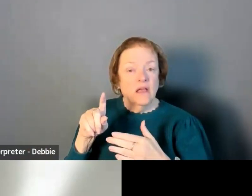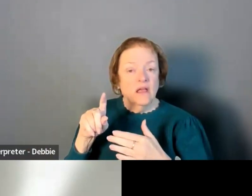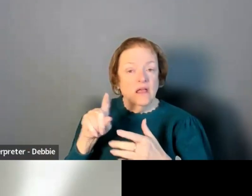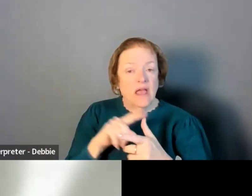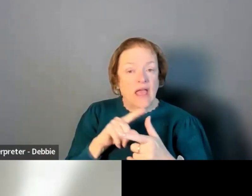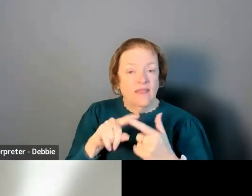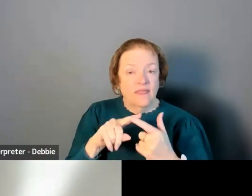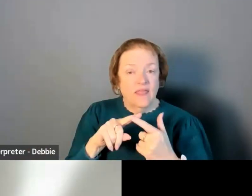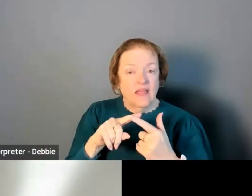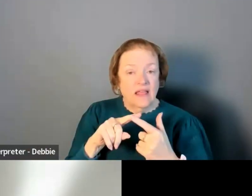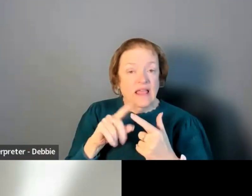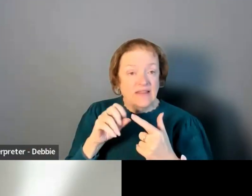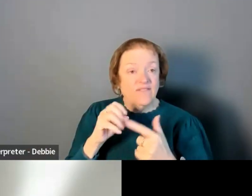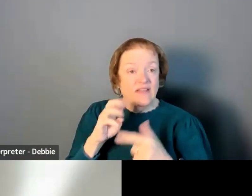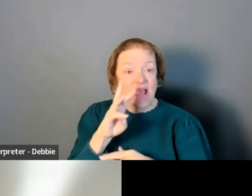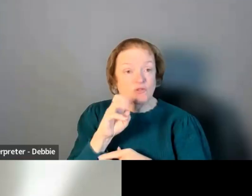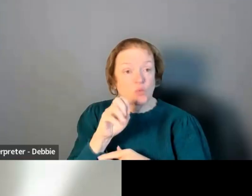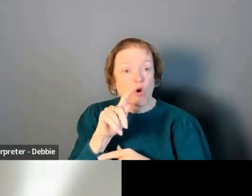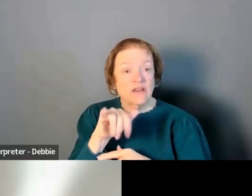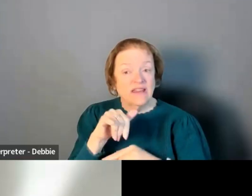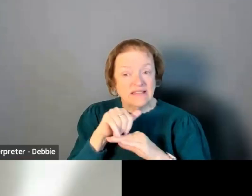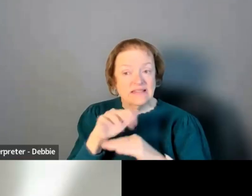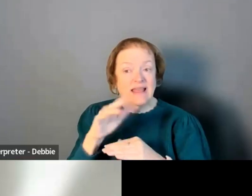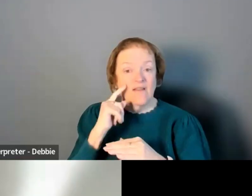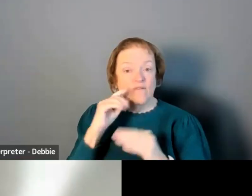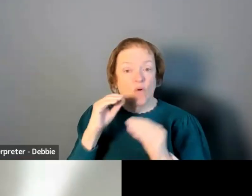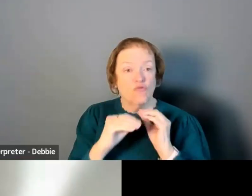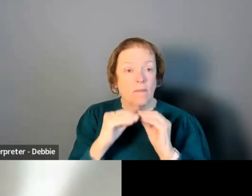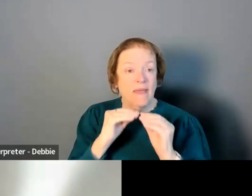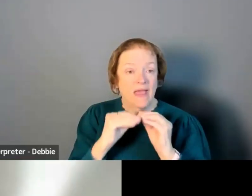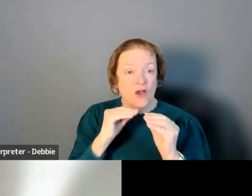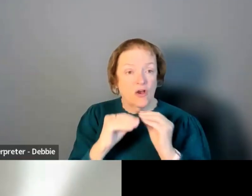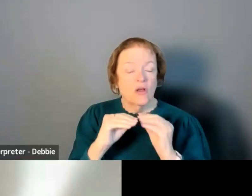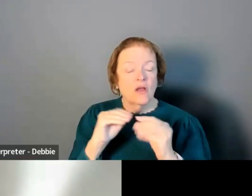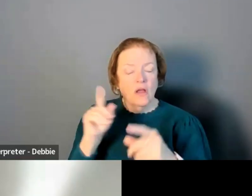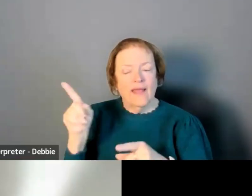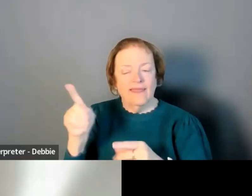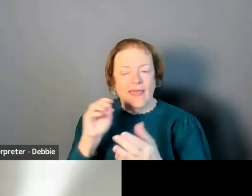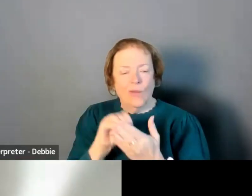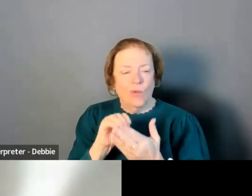If it has warranty, send it in for repair, and they'll duly note that there's an issue with